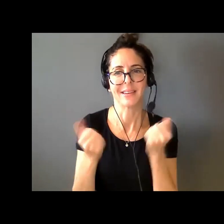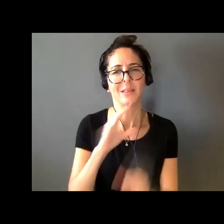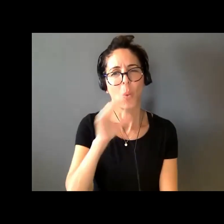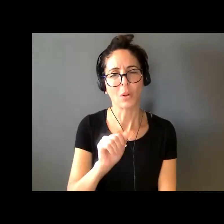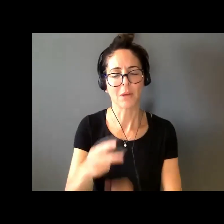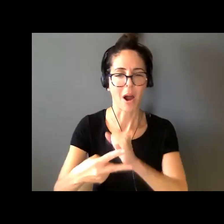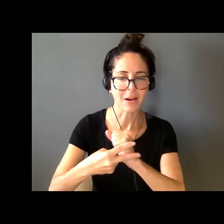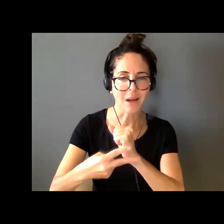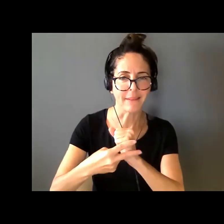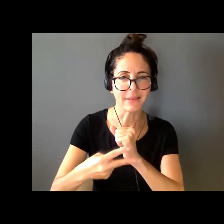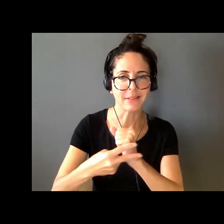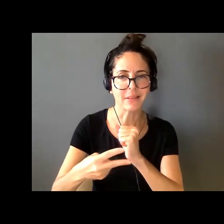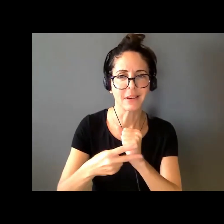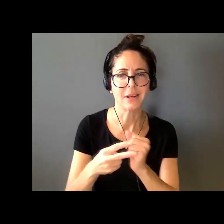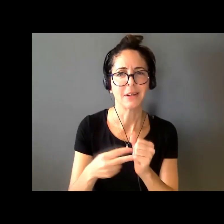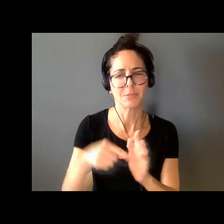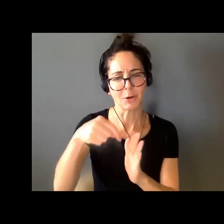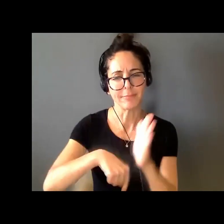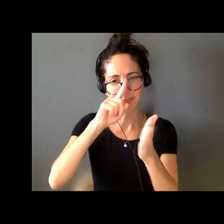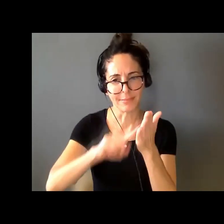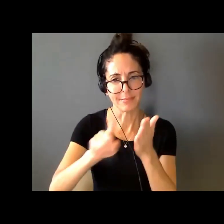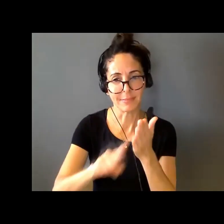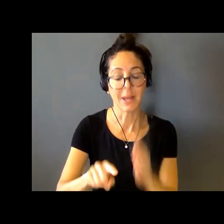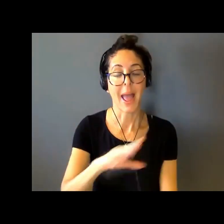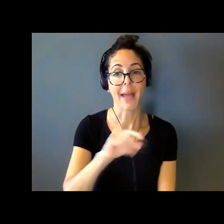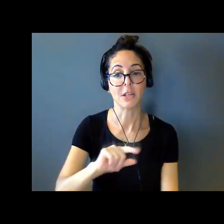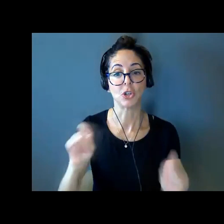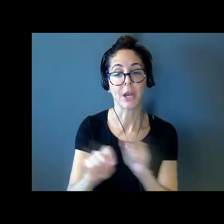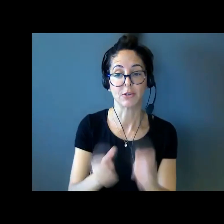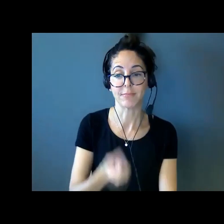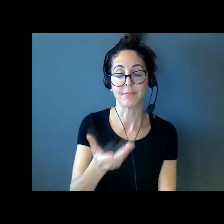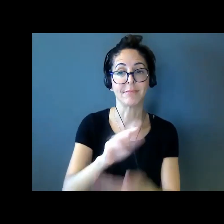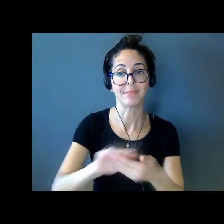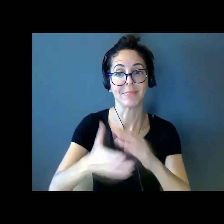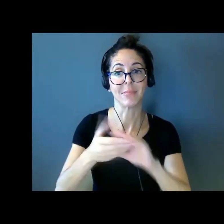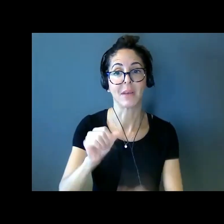and to retell the story, or the history I should say, of disability through the